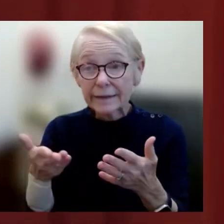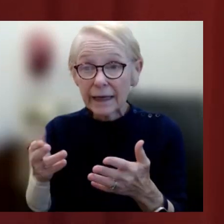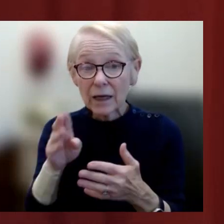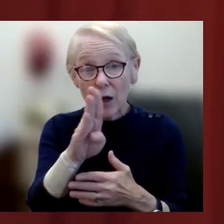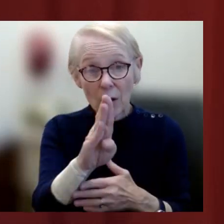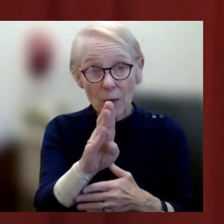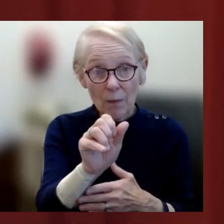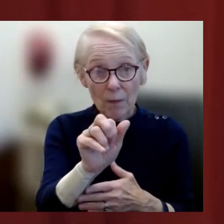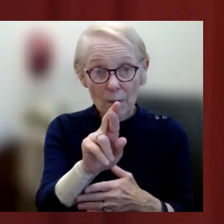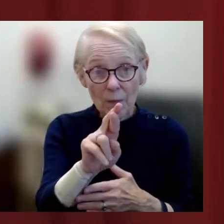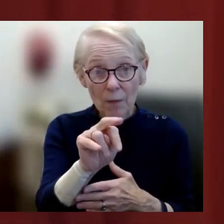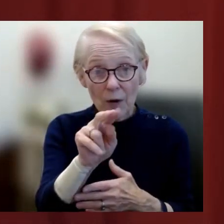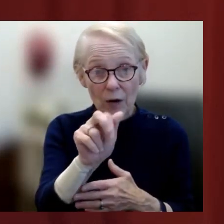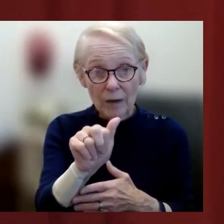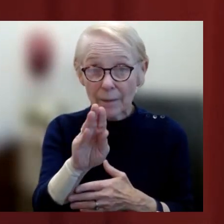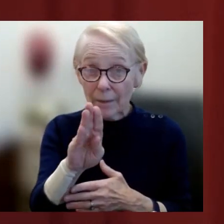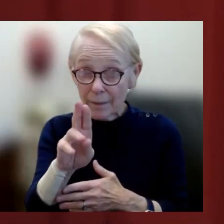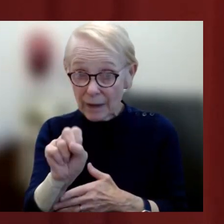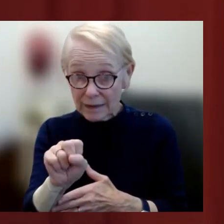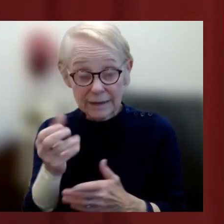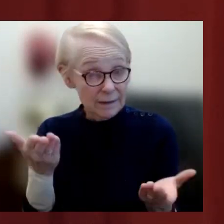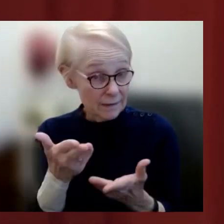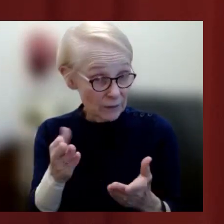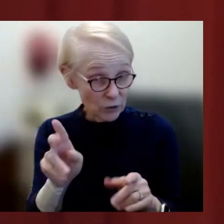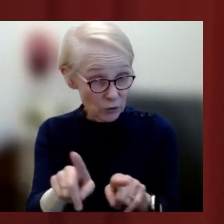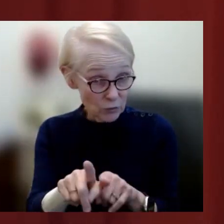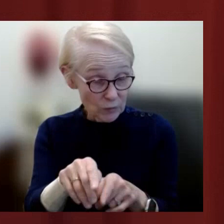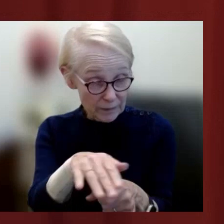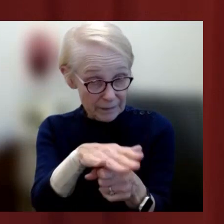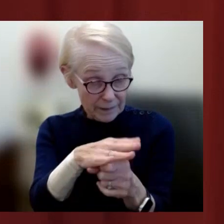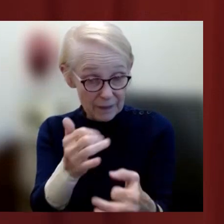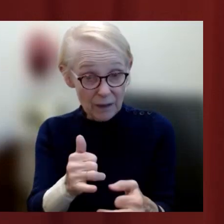local transportation for Berks County and this session will actually be held in partnership with